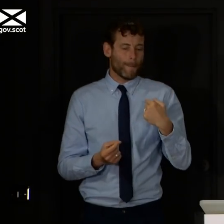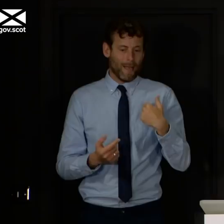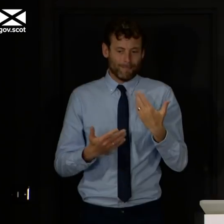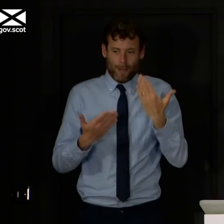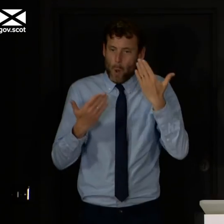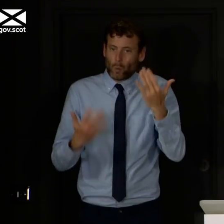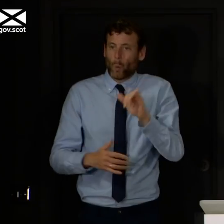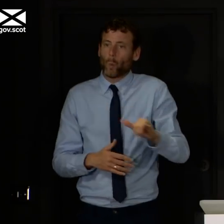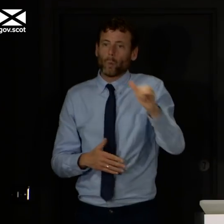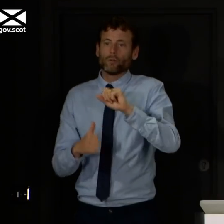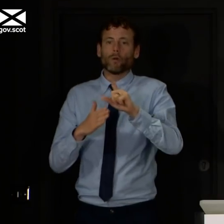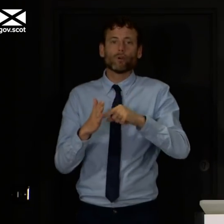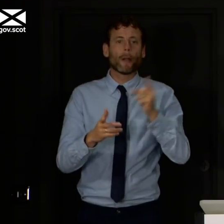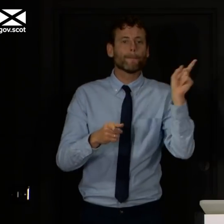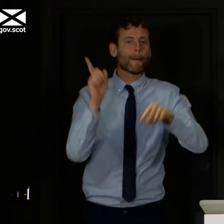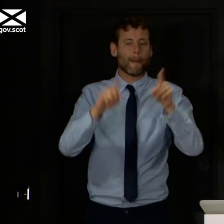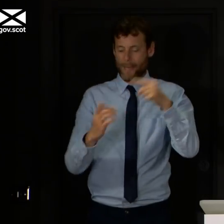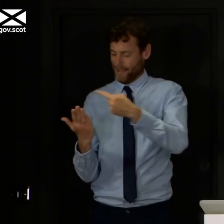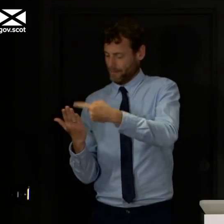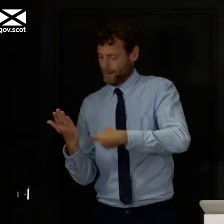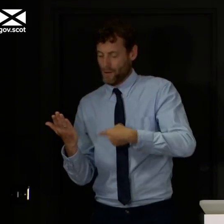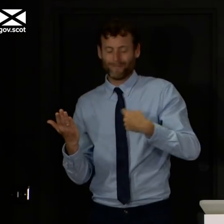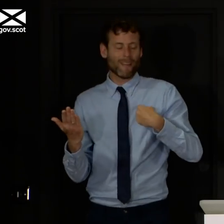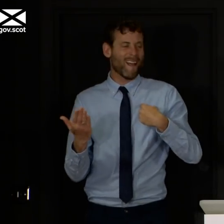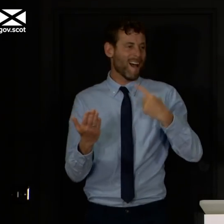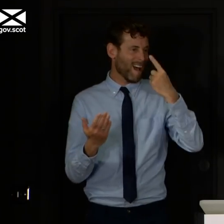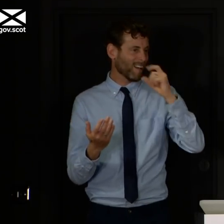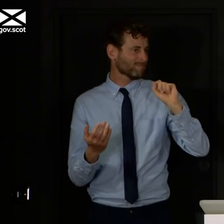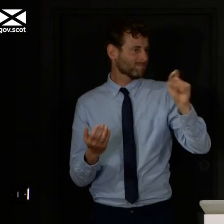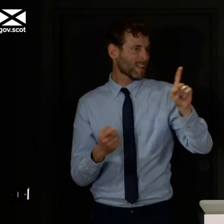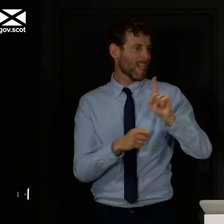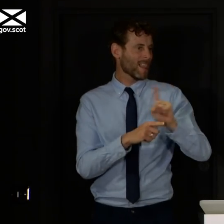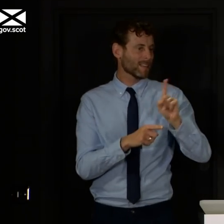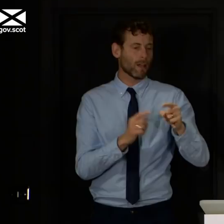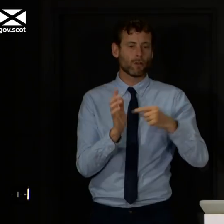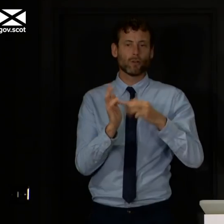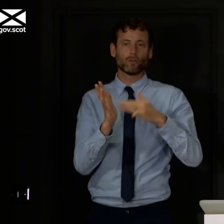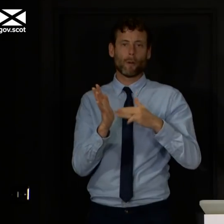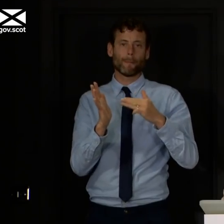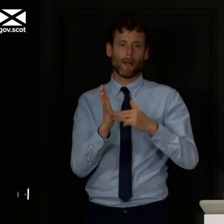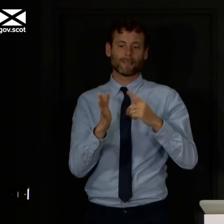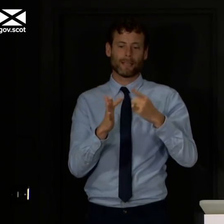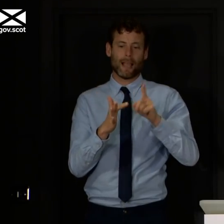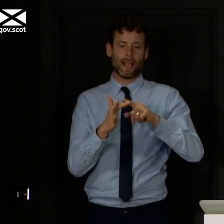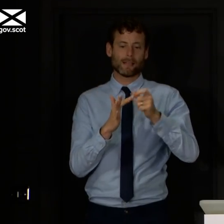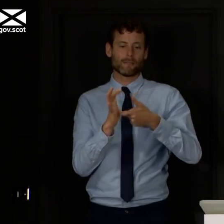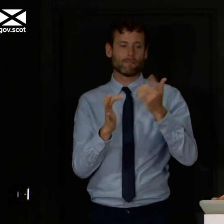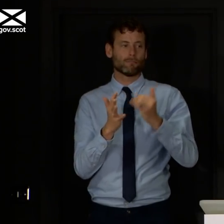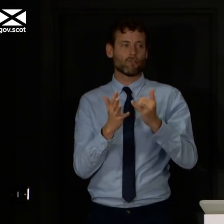me. So we can give you some detail of that later on, if that would be helpful. Tom Martin from The Express.